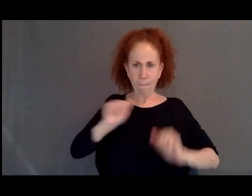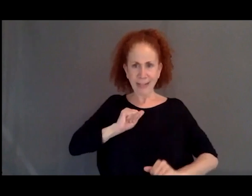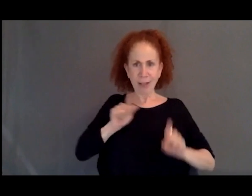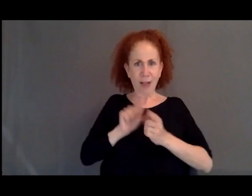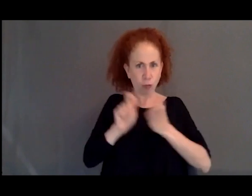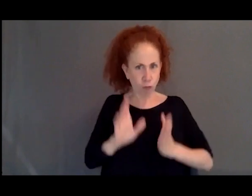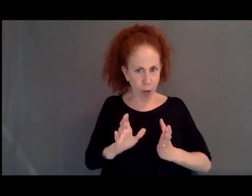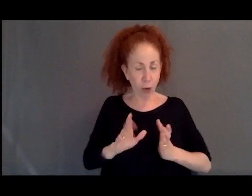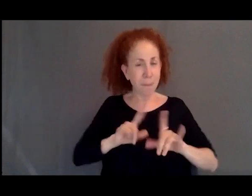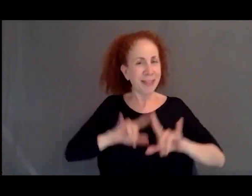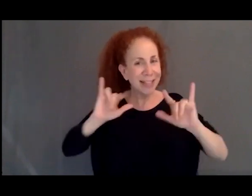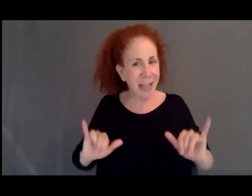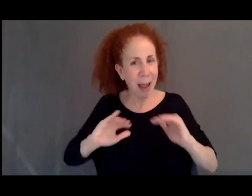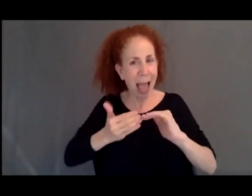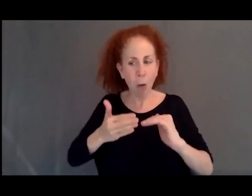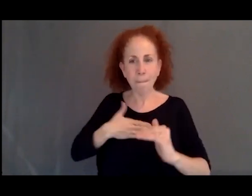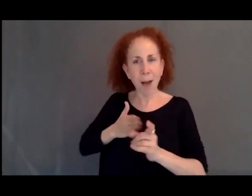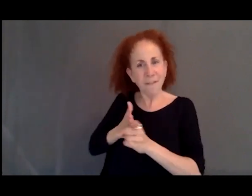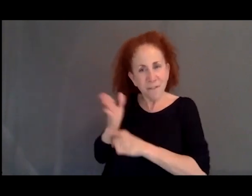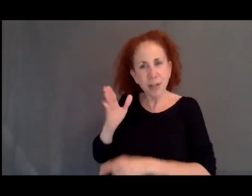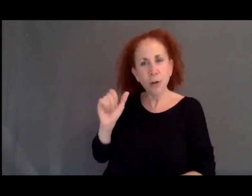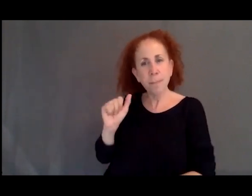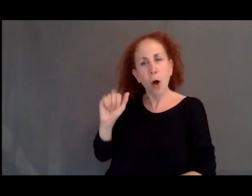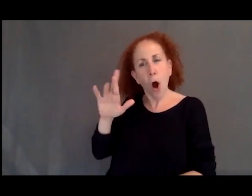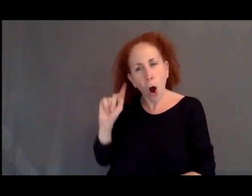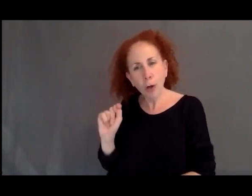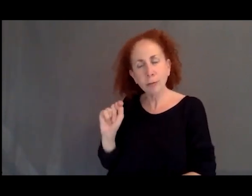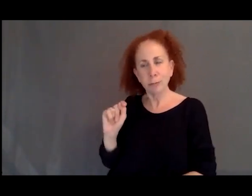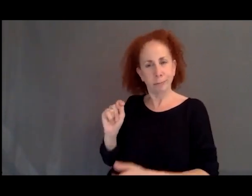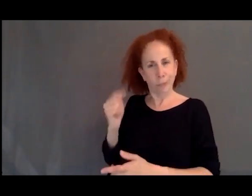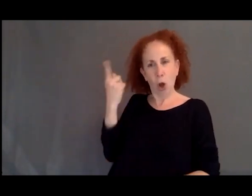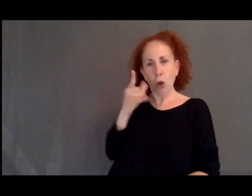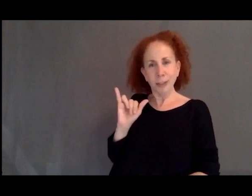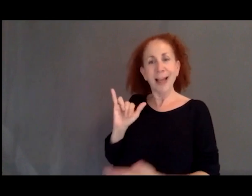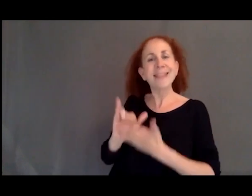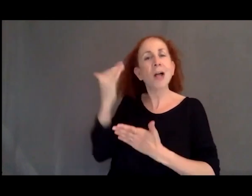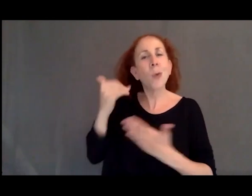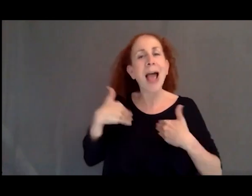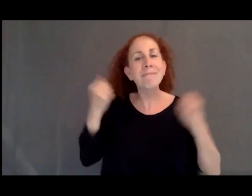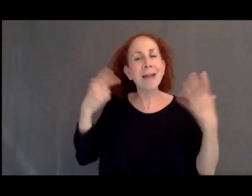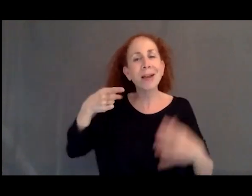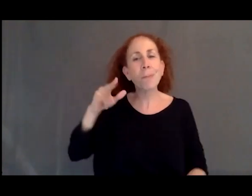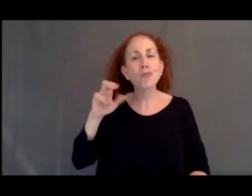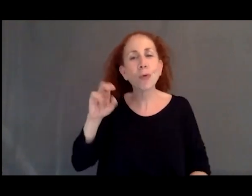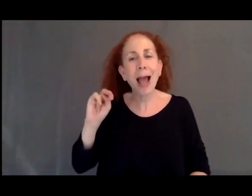but also how I see my art and the form that it takes? And that's one of the reasons why there are so many pronoun shifts, to go back to an earlier question,